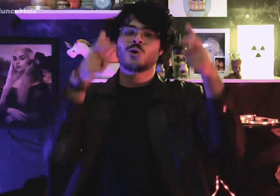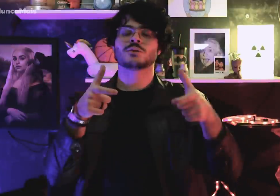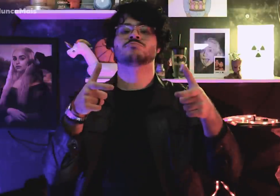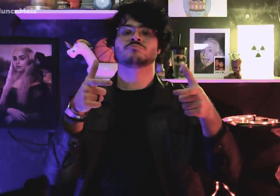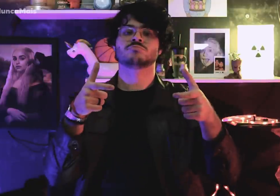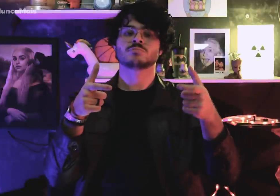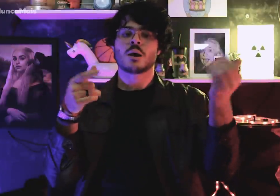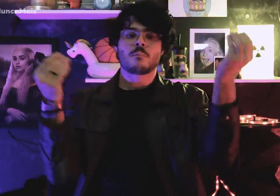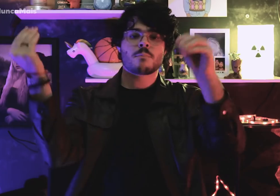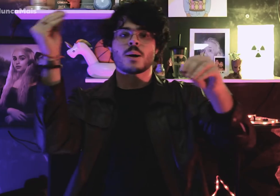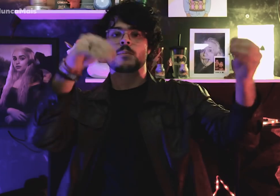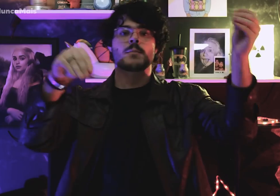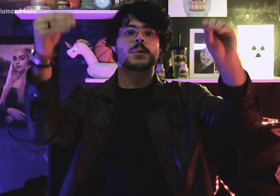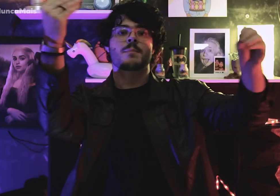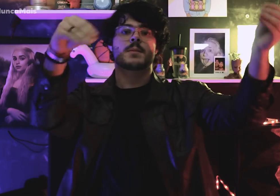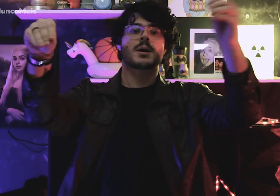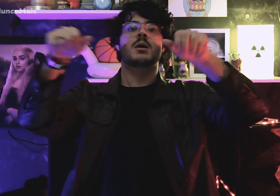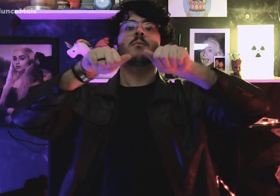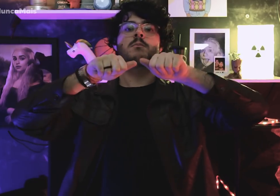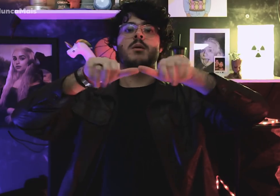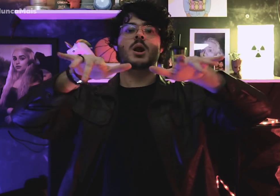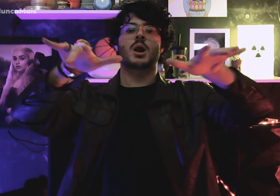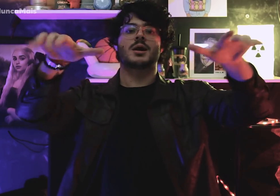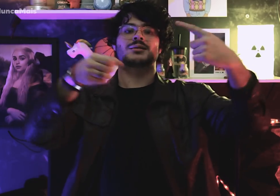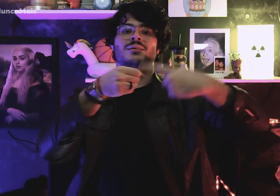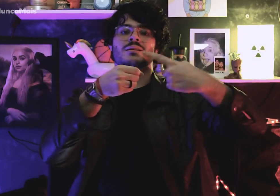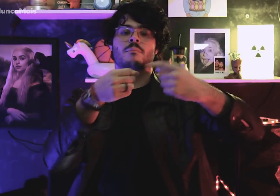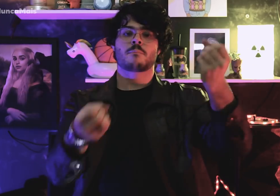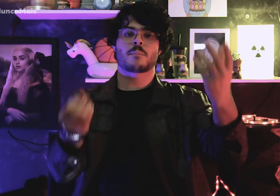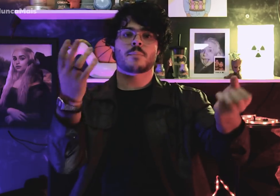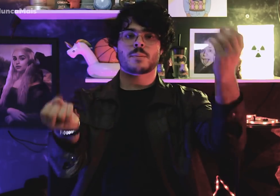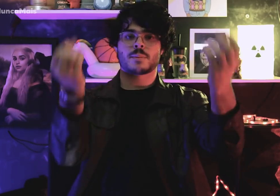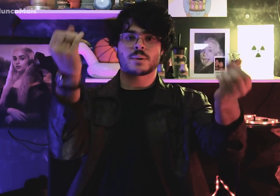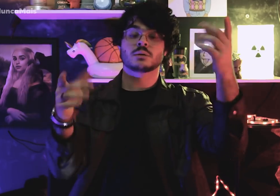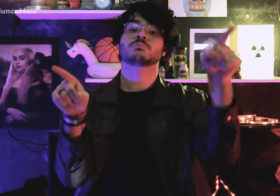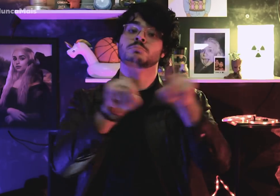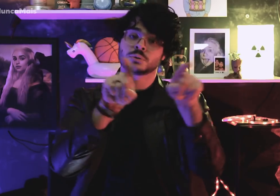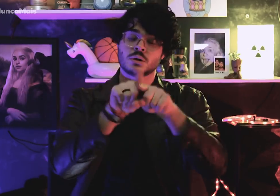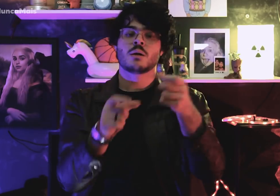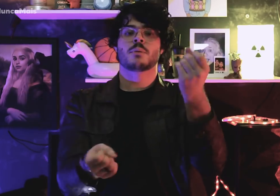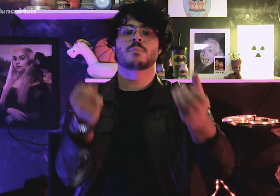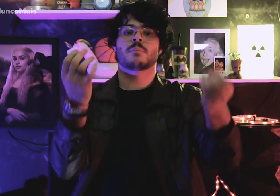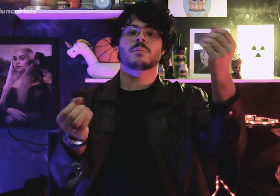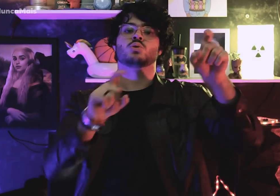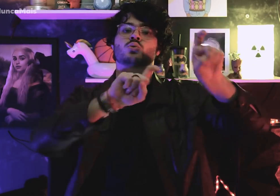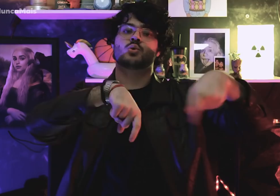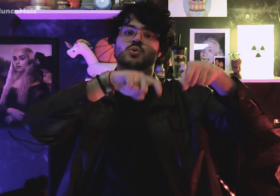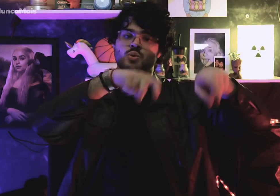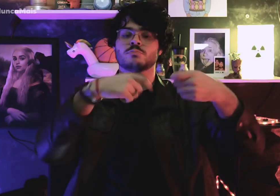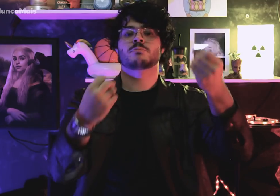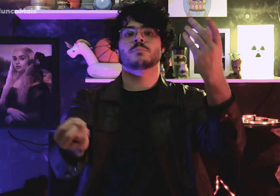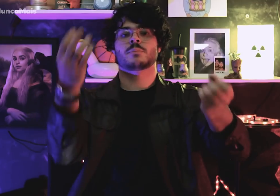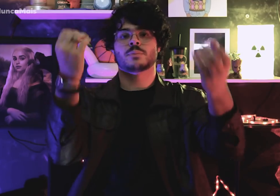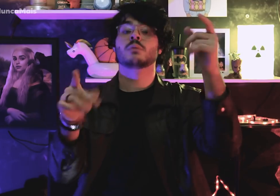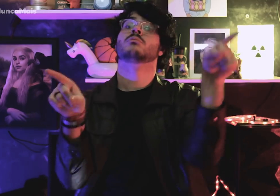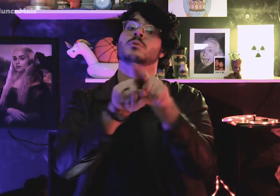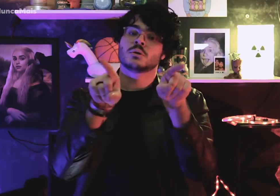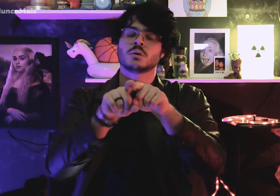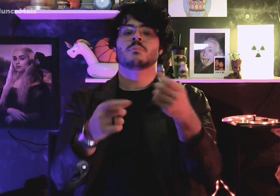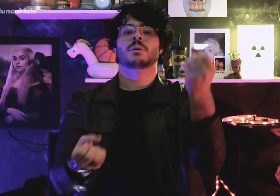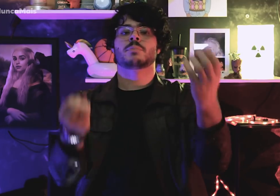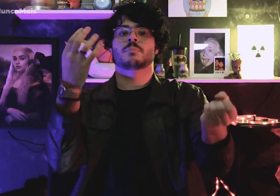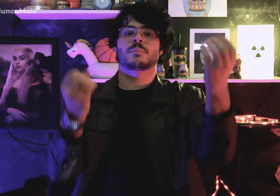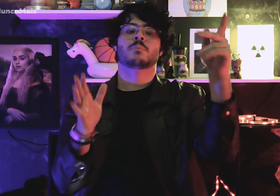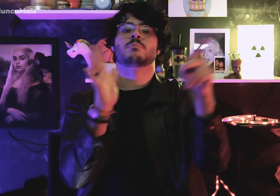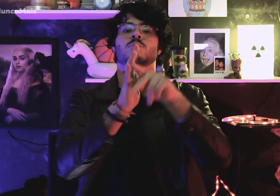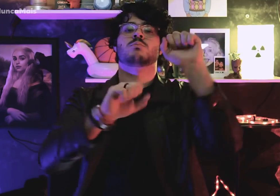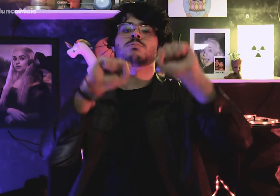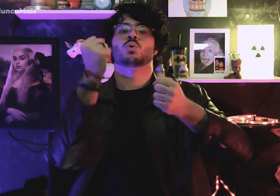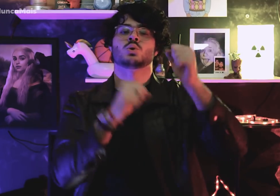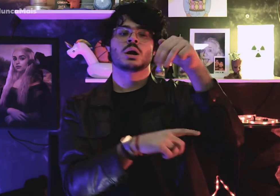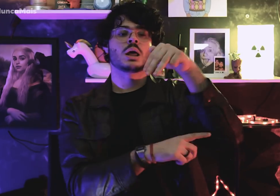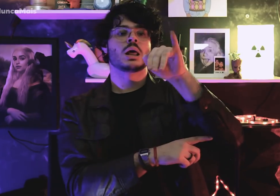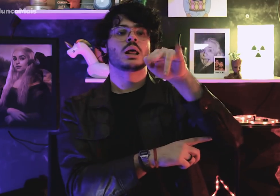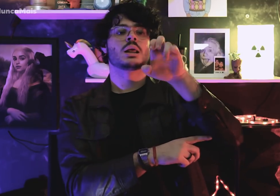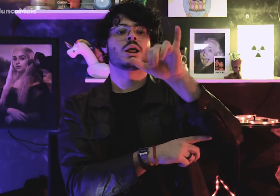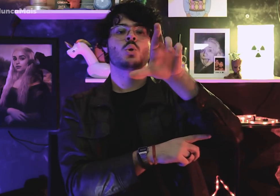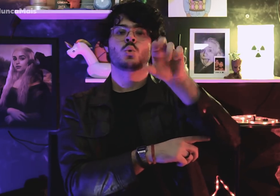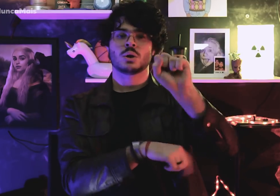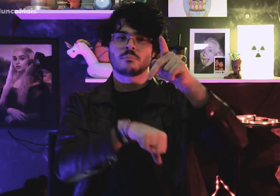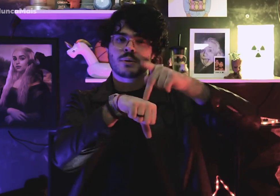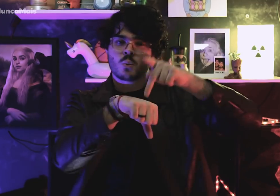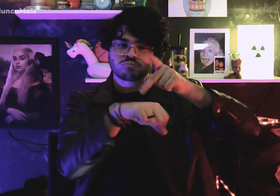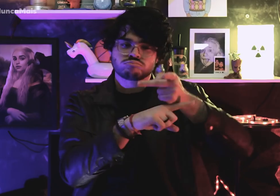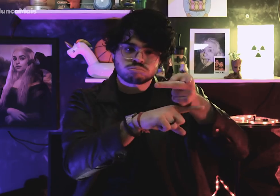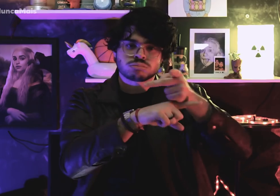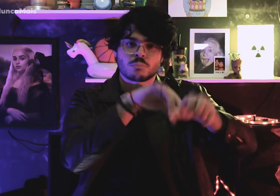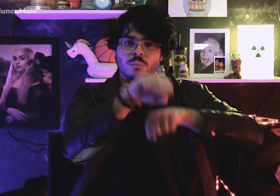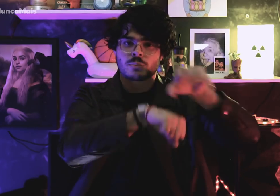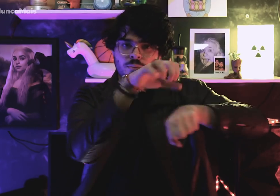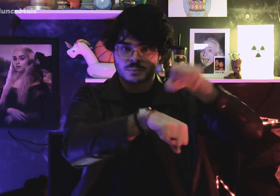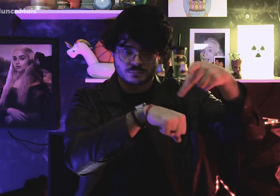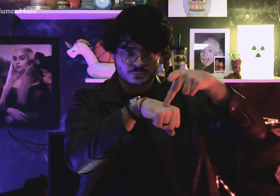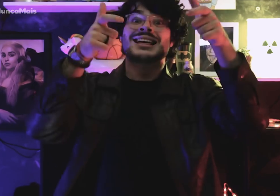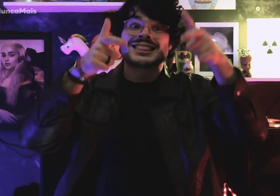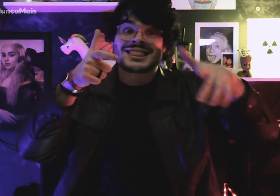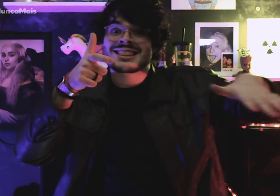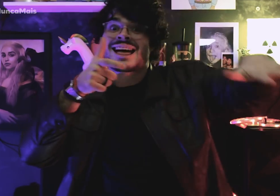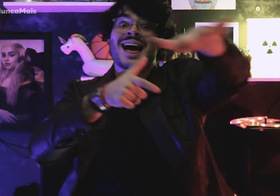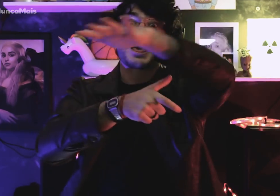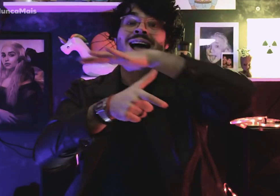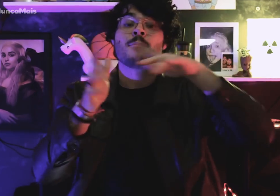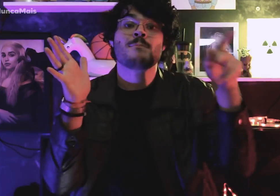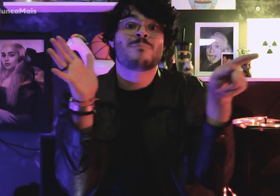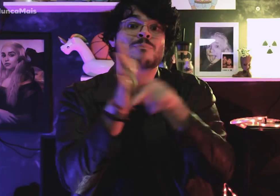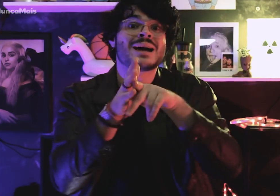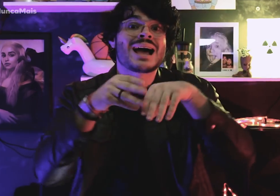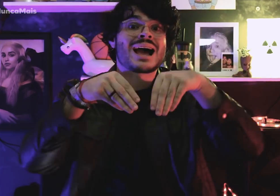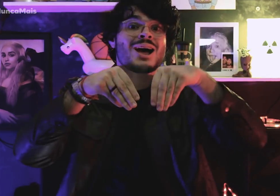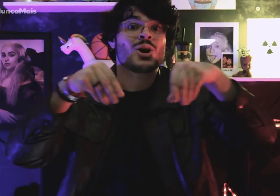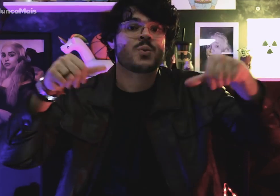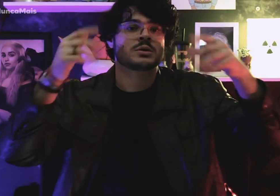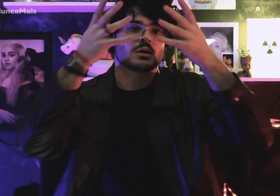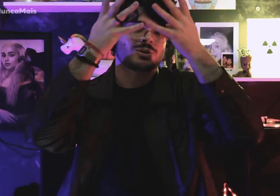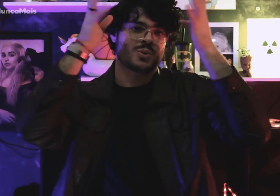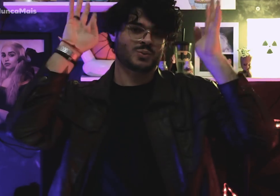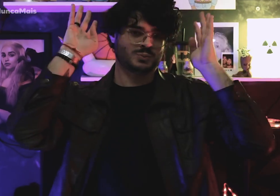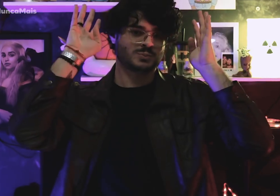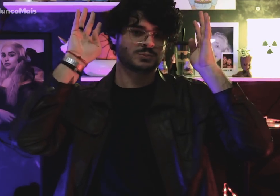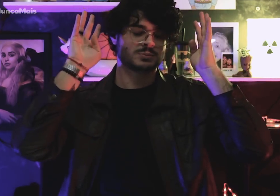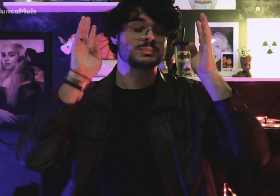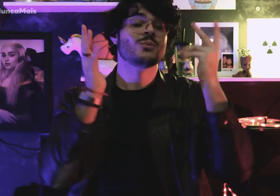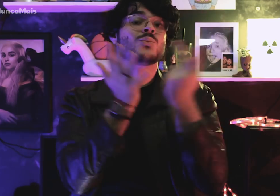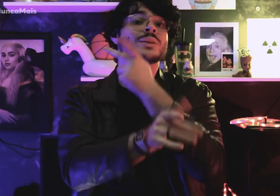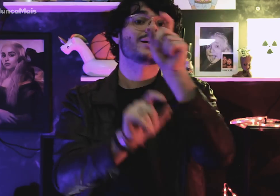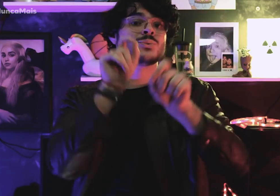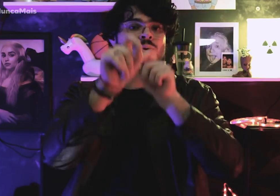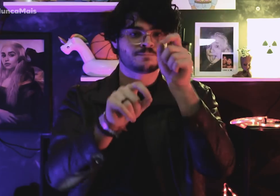expansion of cities and farms, in addition to mining on indigenous lands